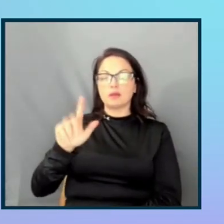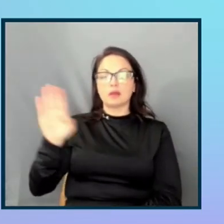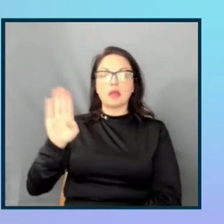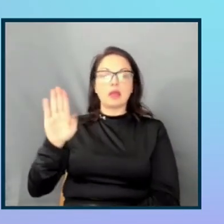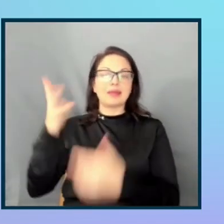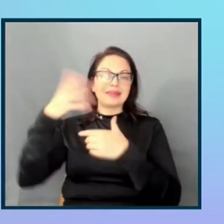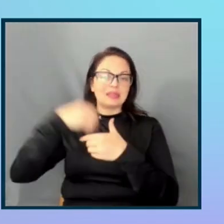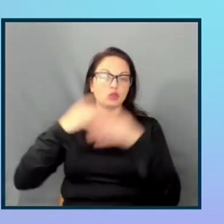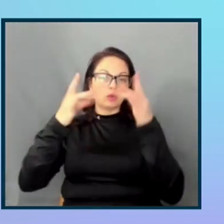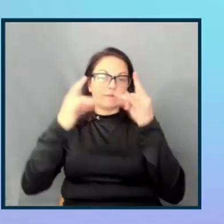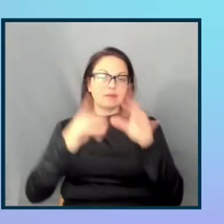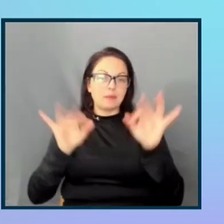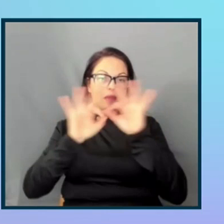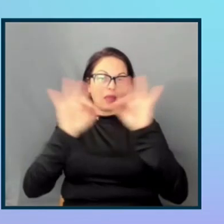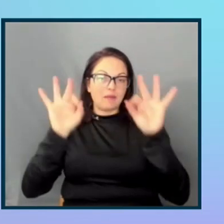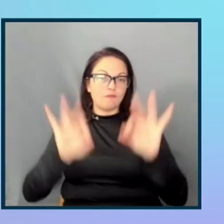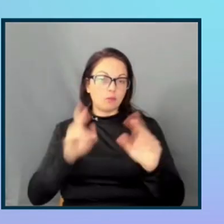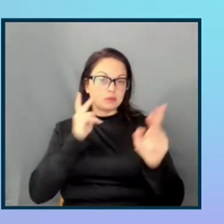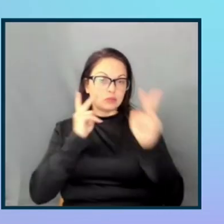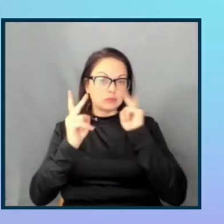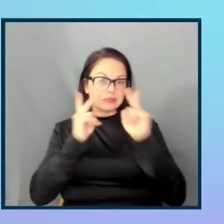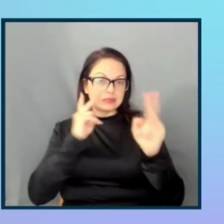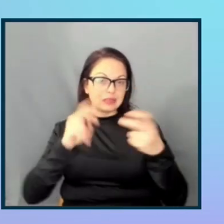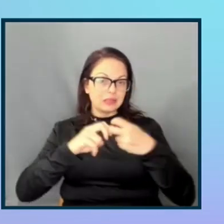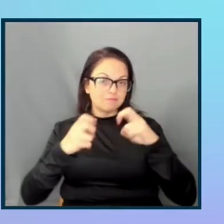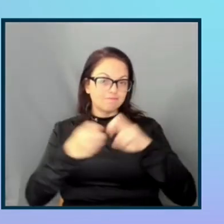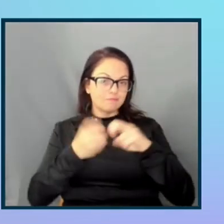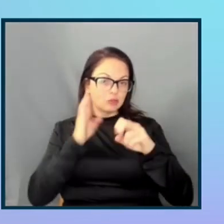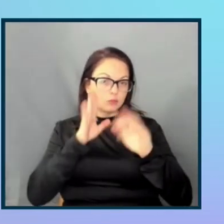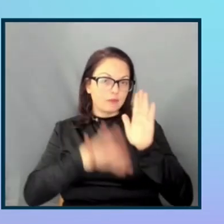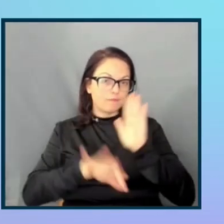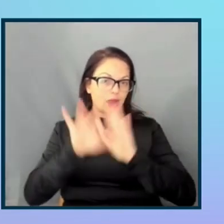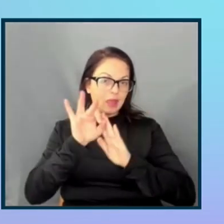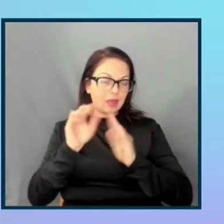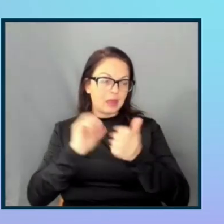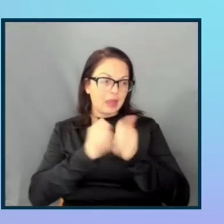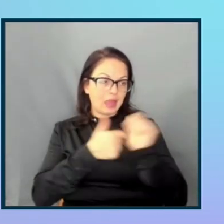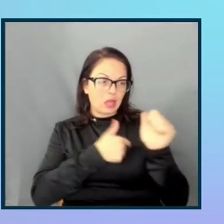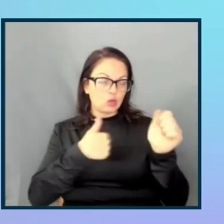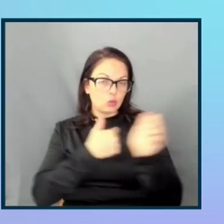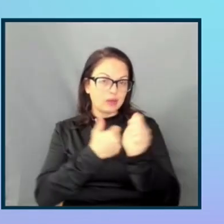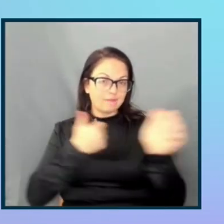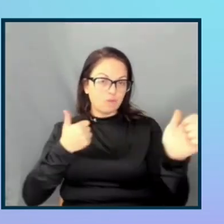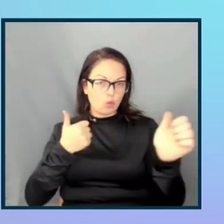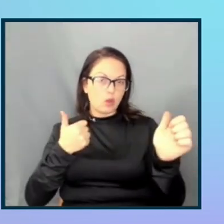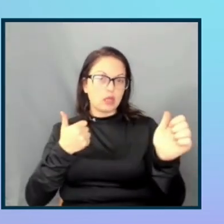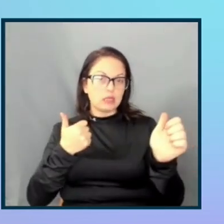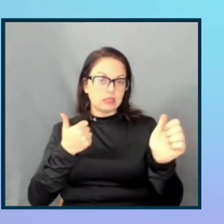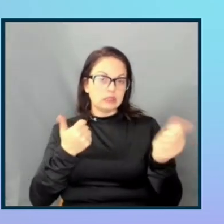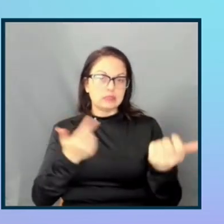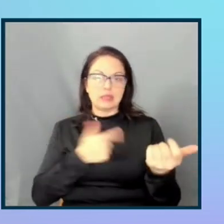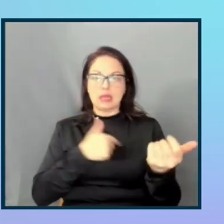be seen as an expectation of issues to be found? How do we avoid giving the impression that we know there are problems?"